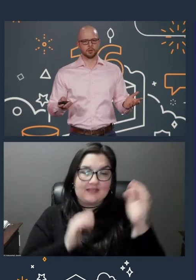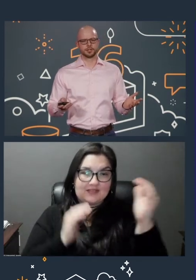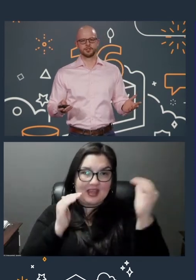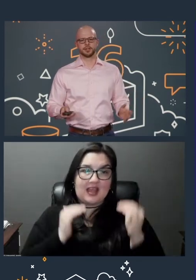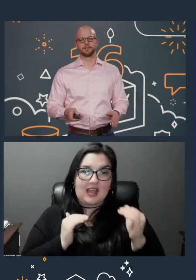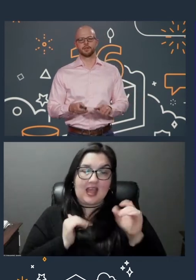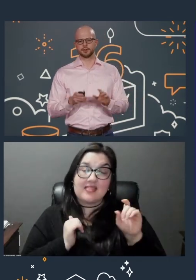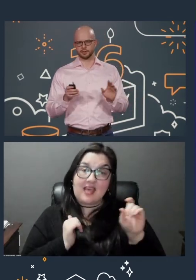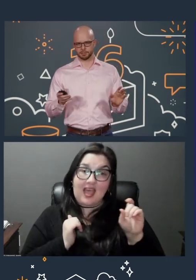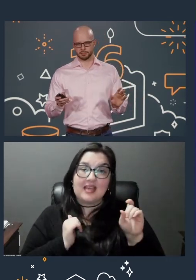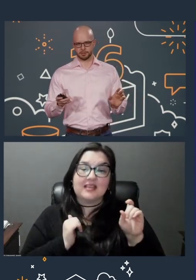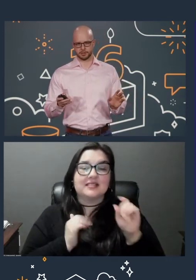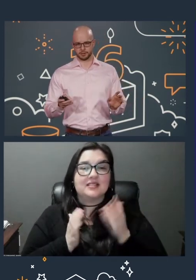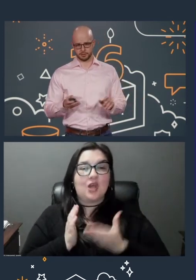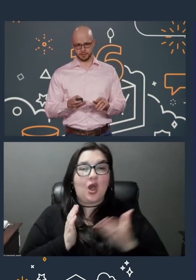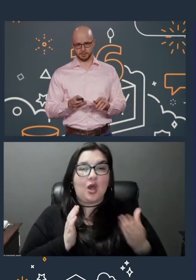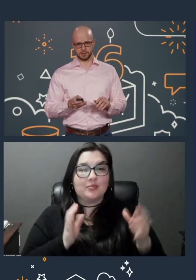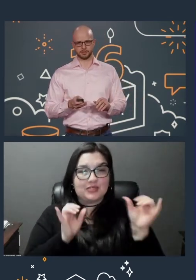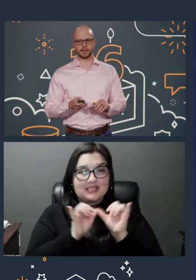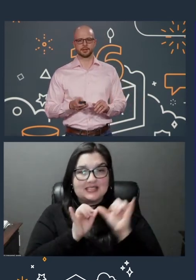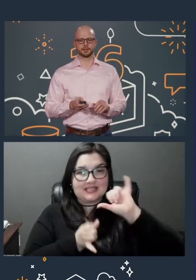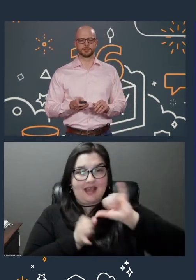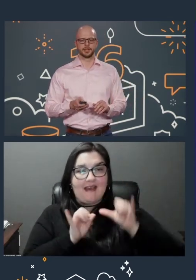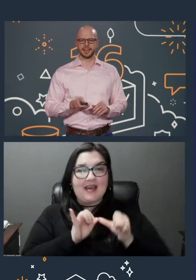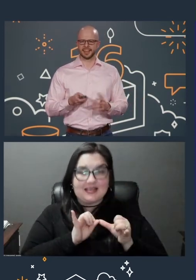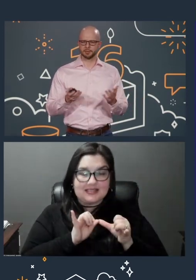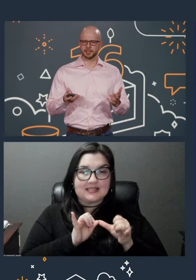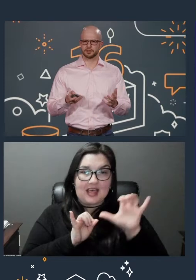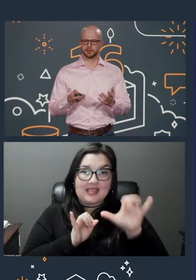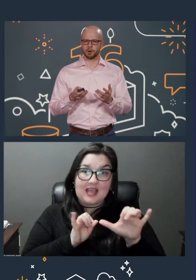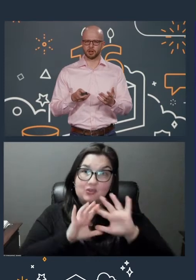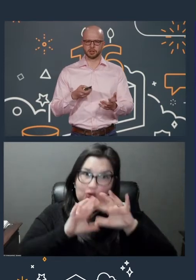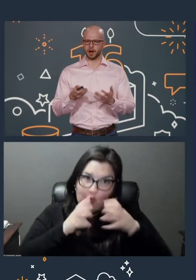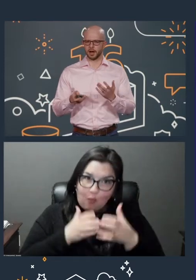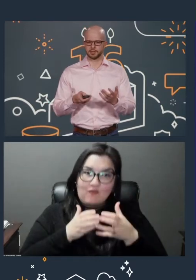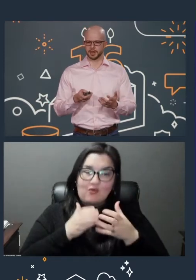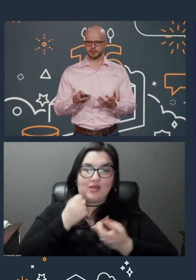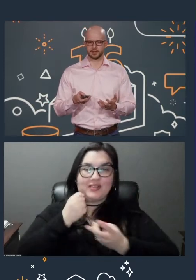which is inversely proportional to your overall savings. And that's because smaller objects